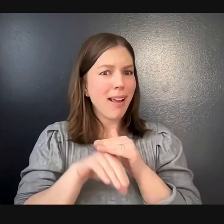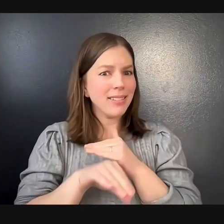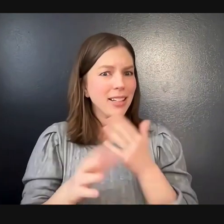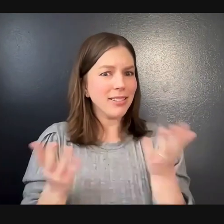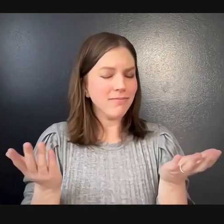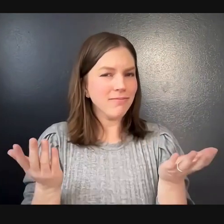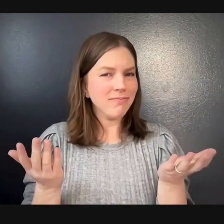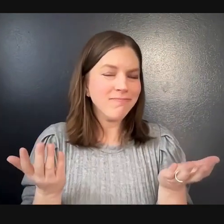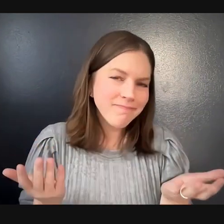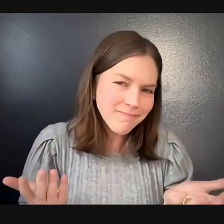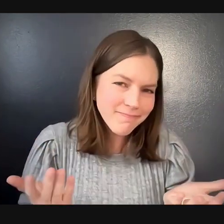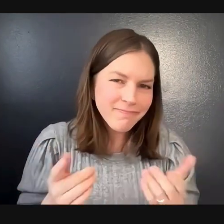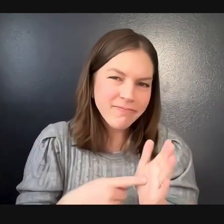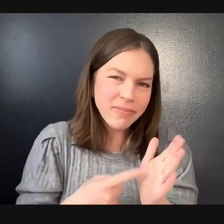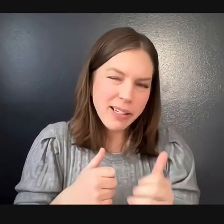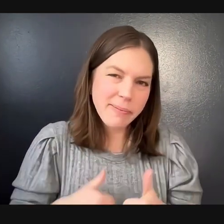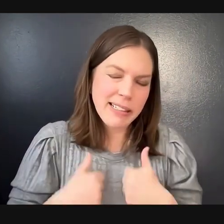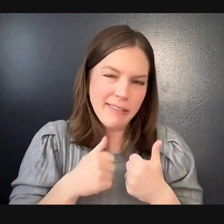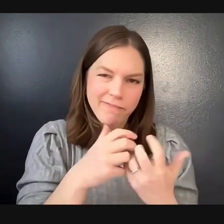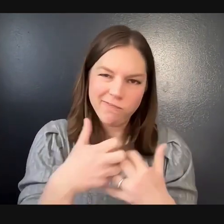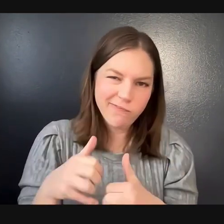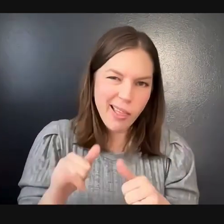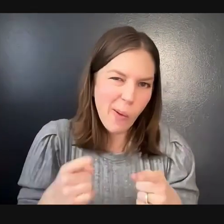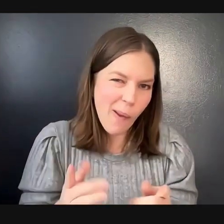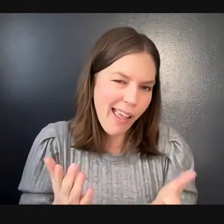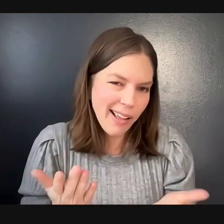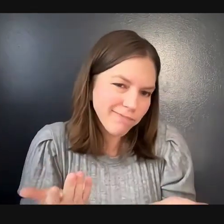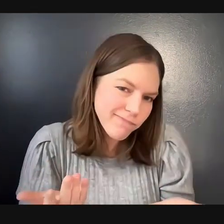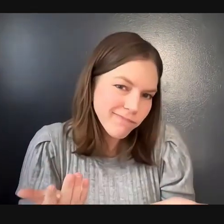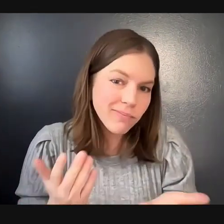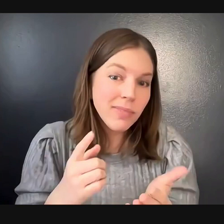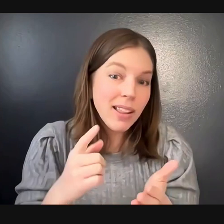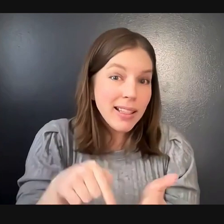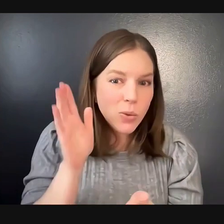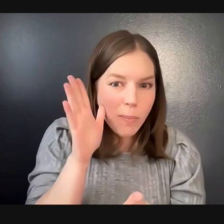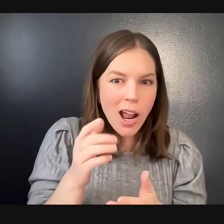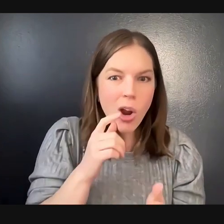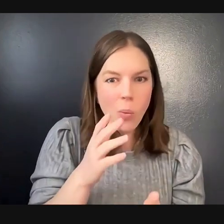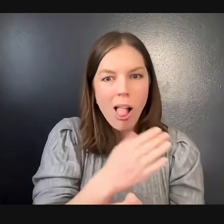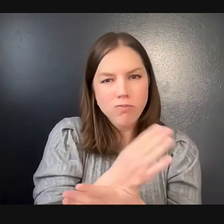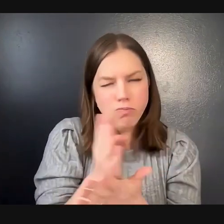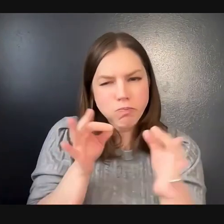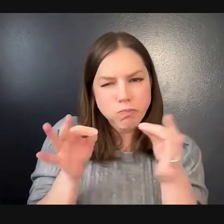But life doesn't always happen that way, right? So, in this webinar, we'll take you